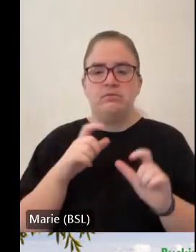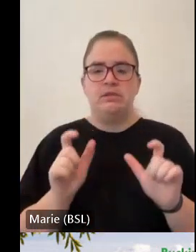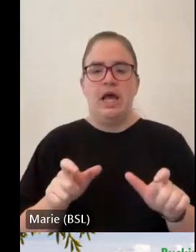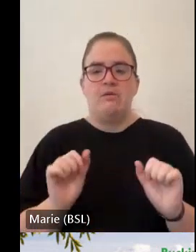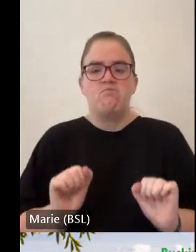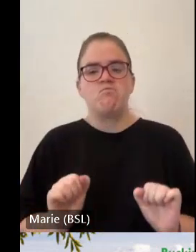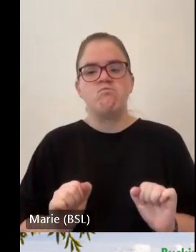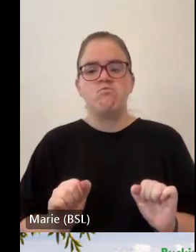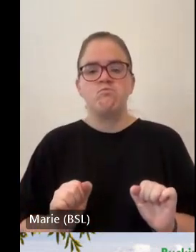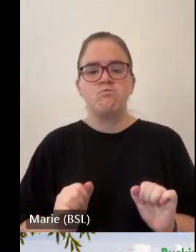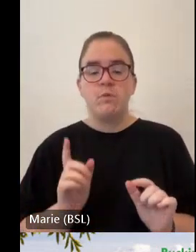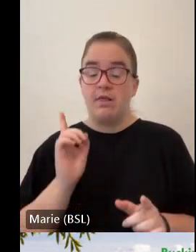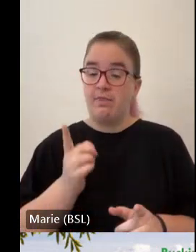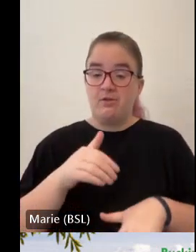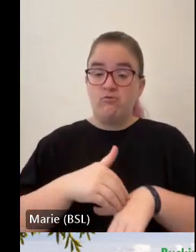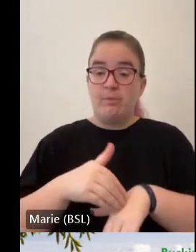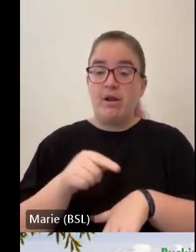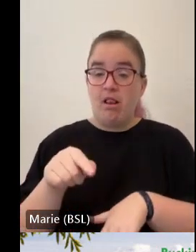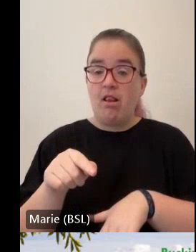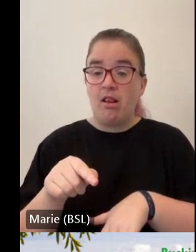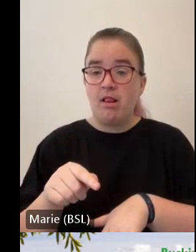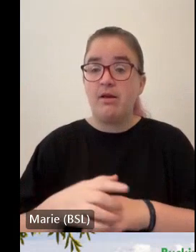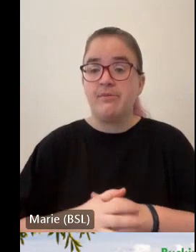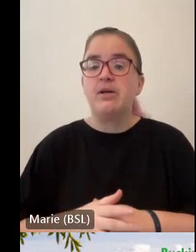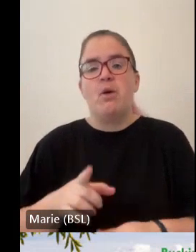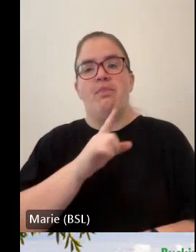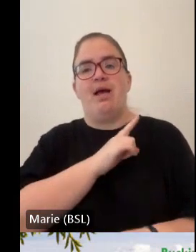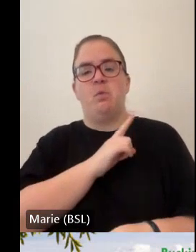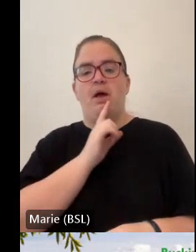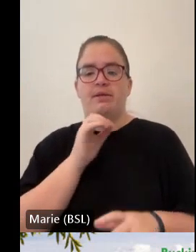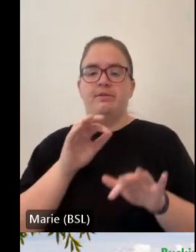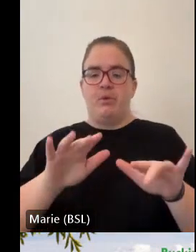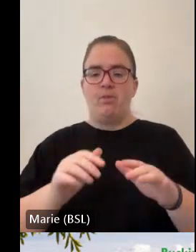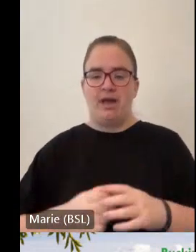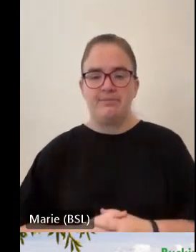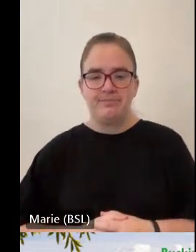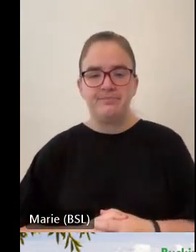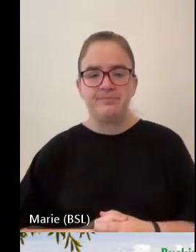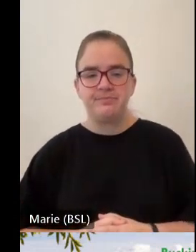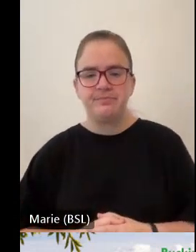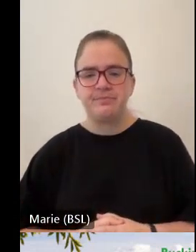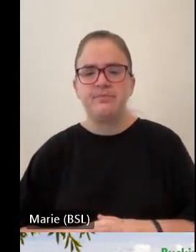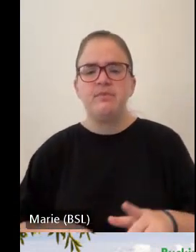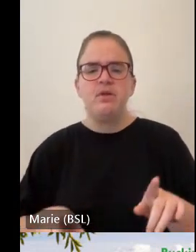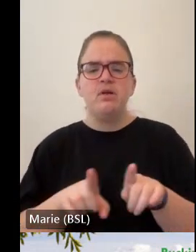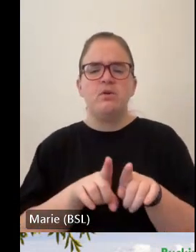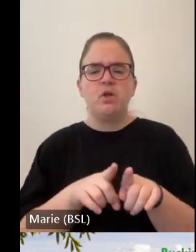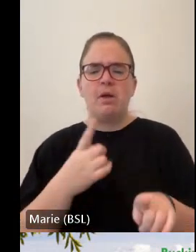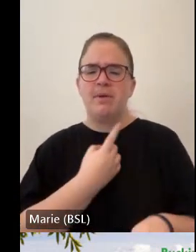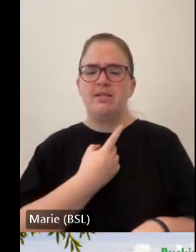don't go and that's so that's why that is there. And I was a bit skeptical about this at the beginning.